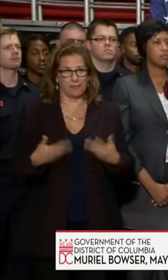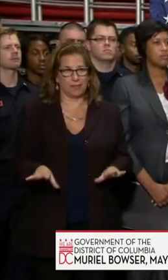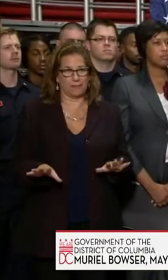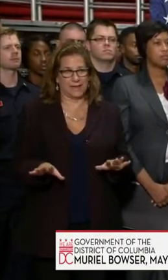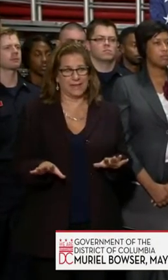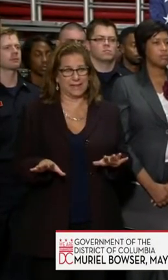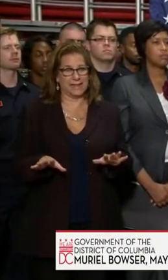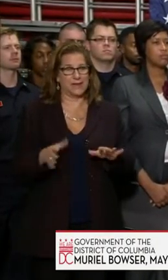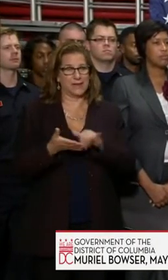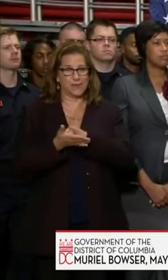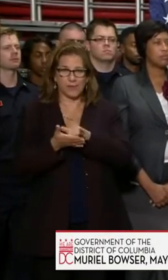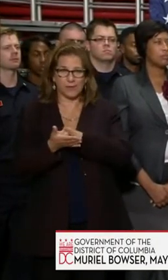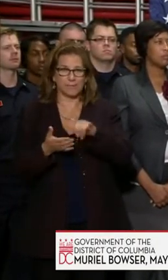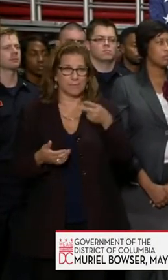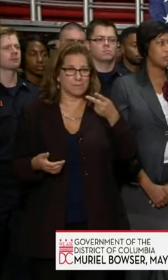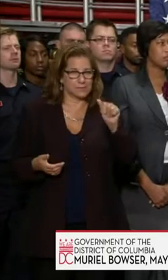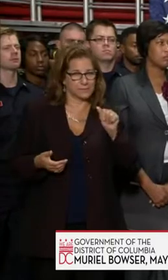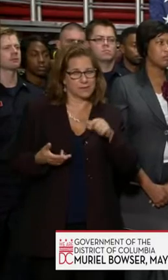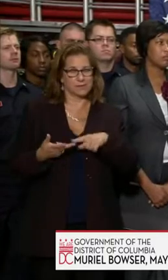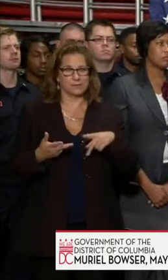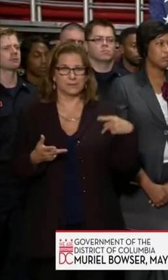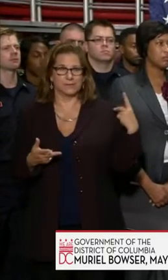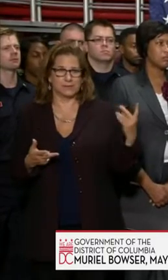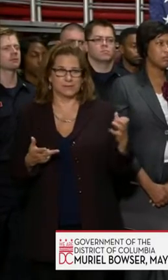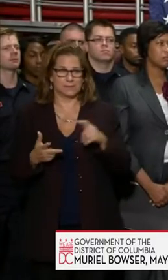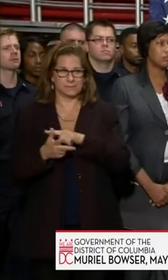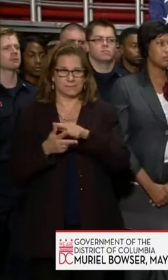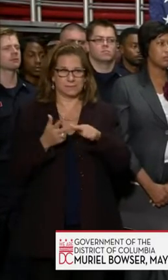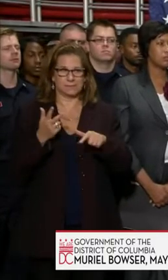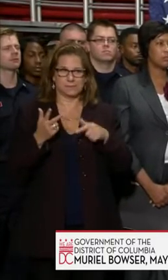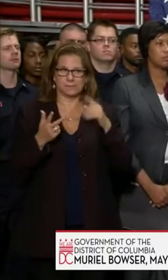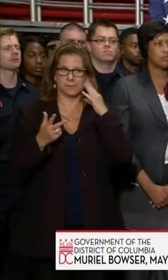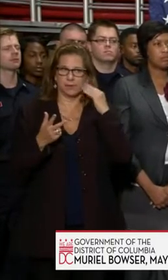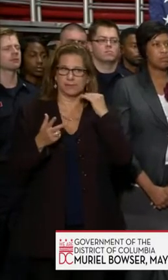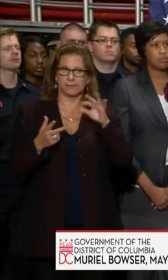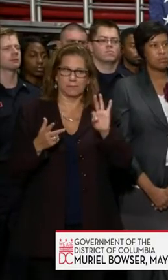RIGHT HERE JUST ACROSS THE POTOMAC RIVER AT THE PENTAGON.